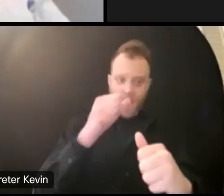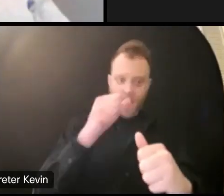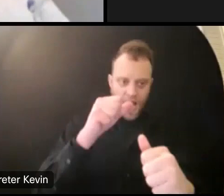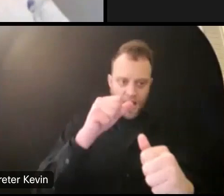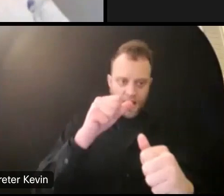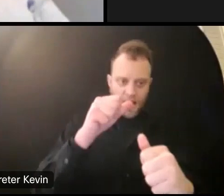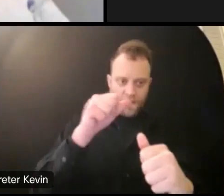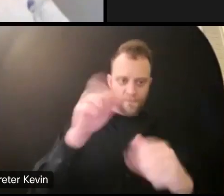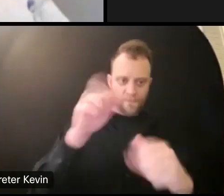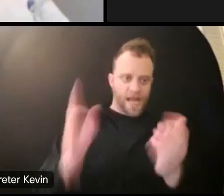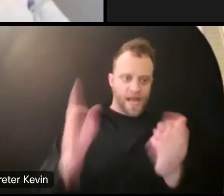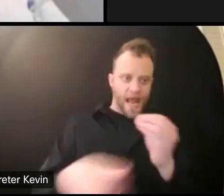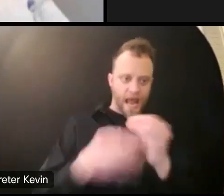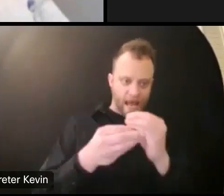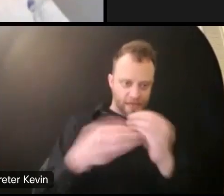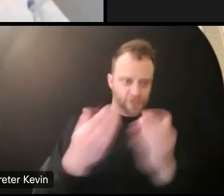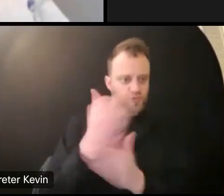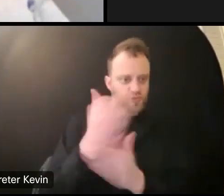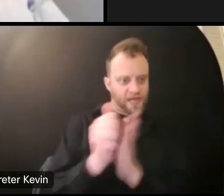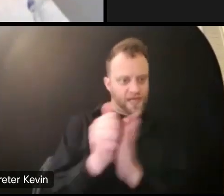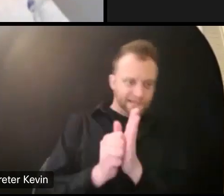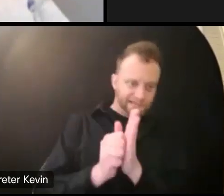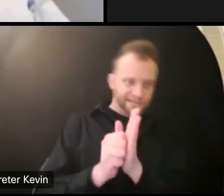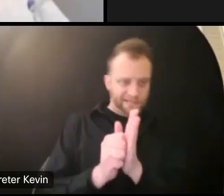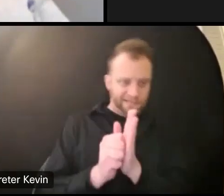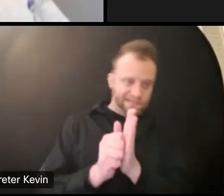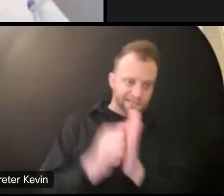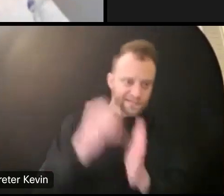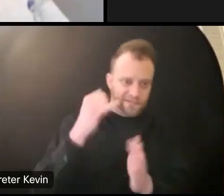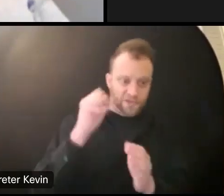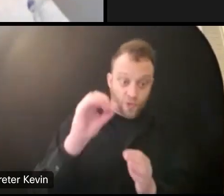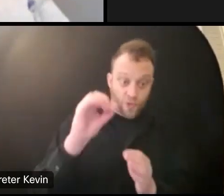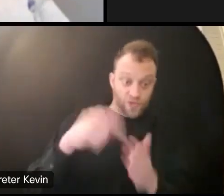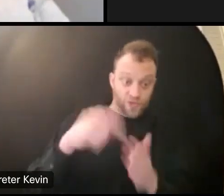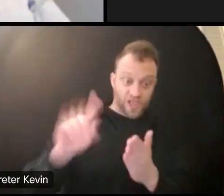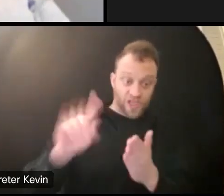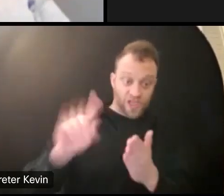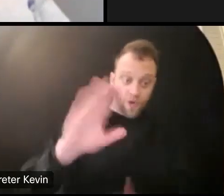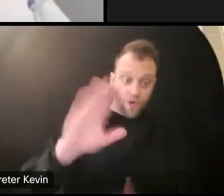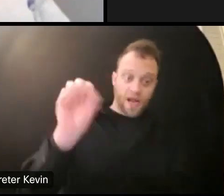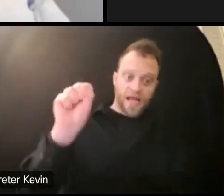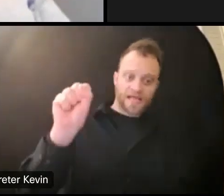in that regards, I would say look at your SMD, you might want to see what